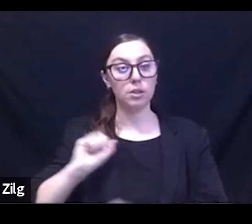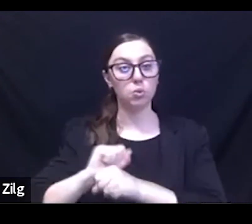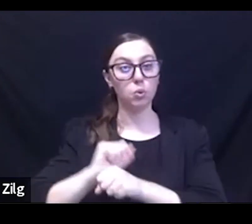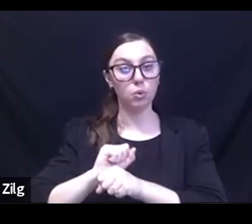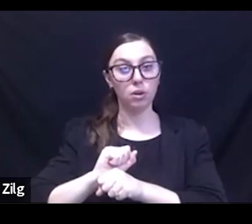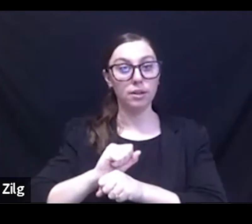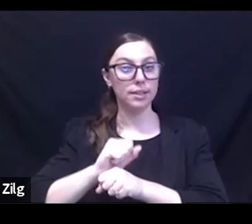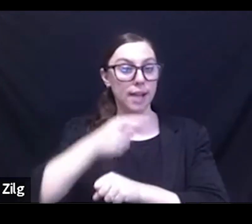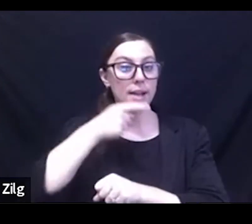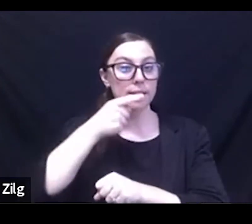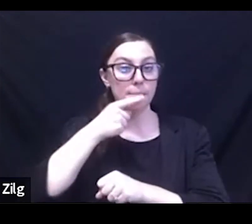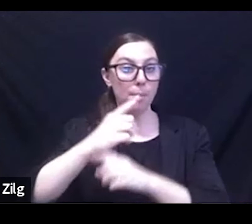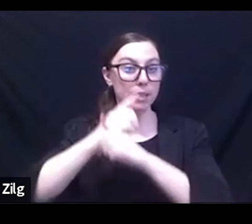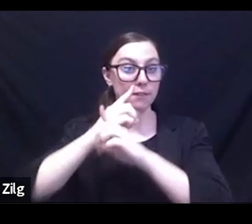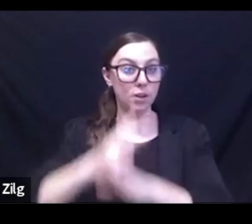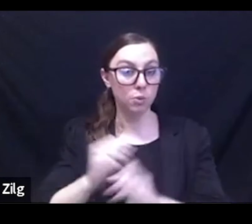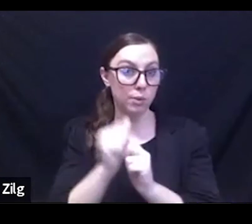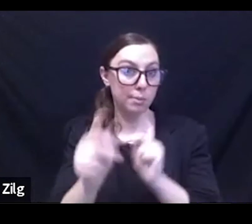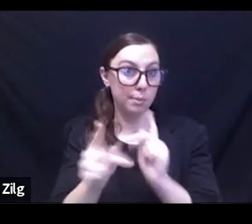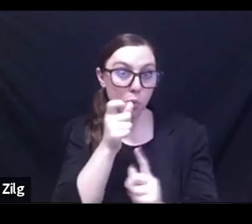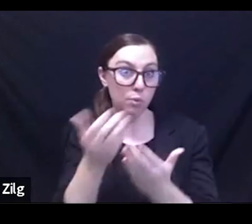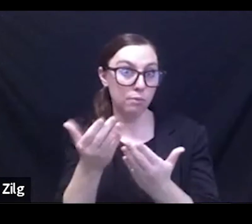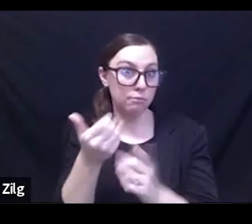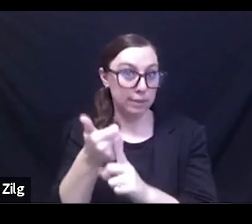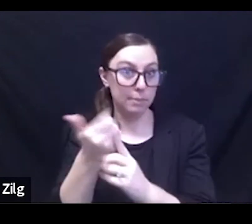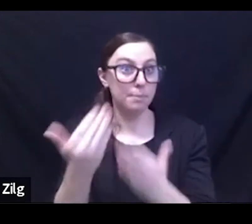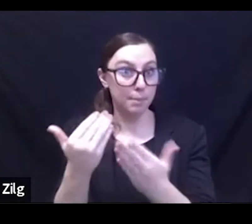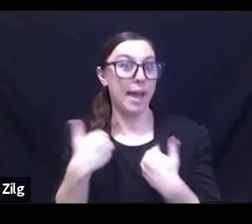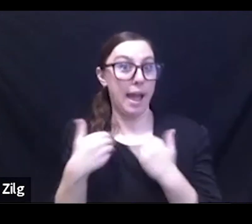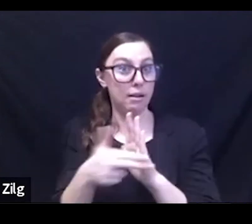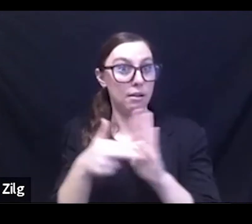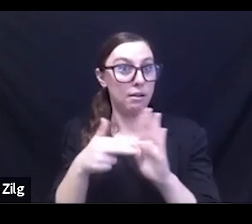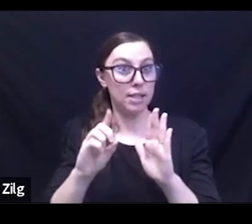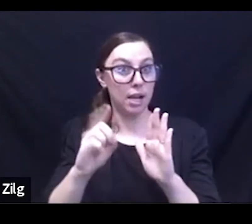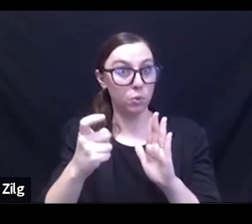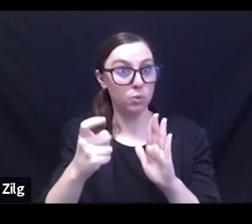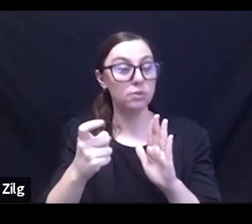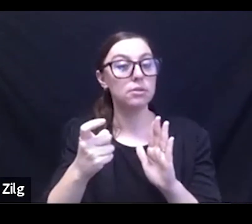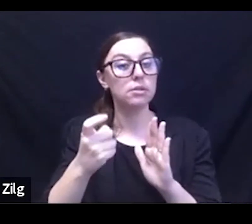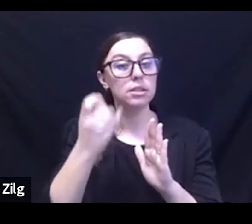as a public defender with folks who may have had some diagnoses, if you, if some of these communication